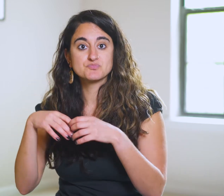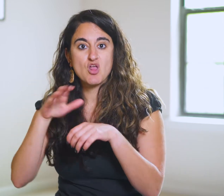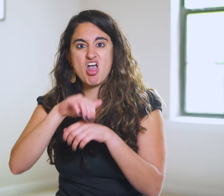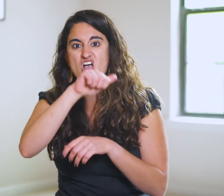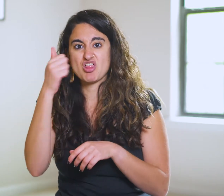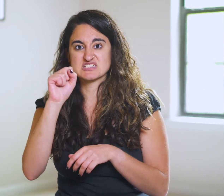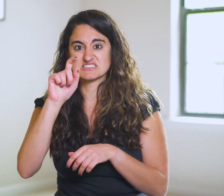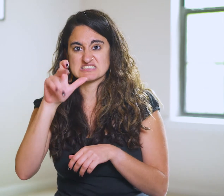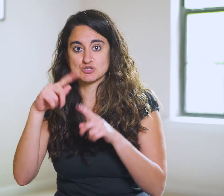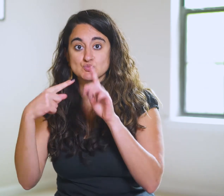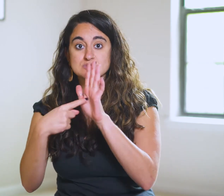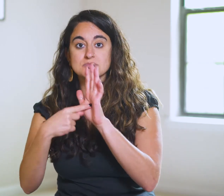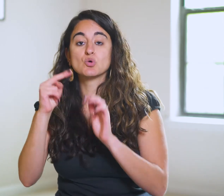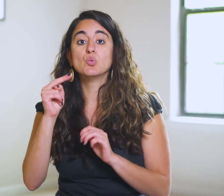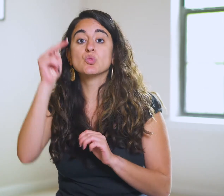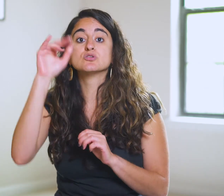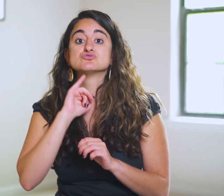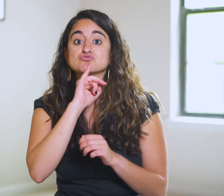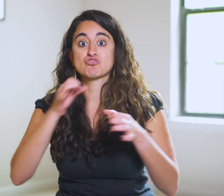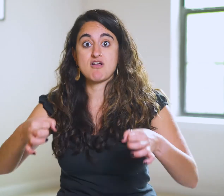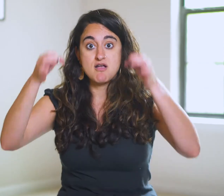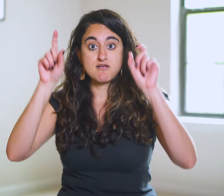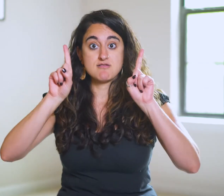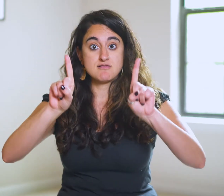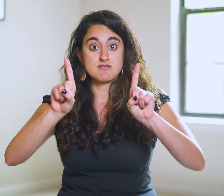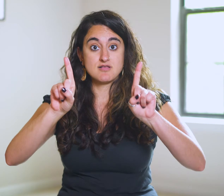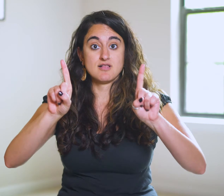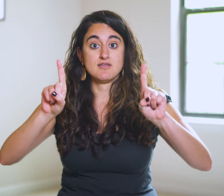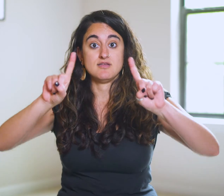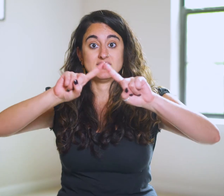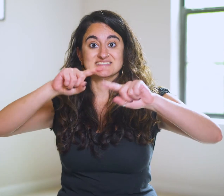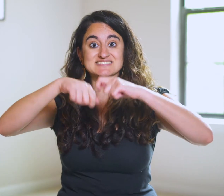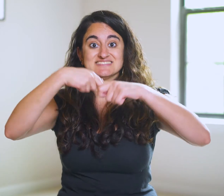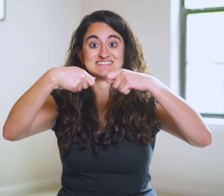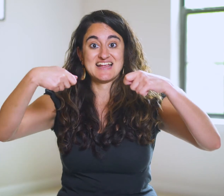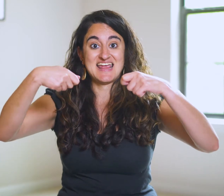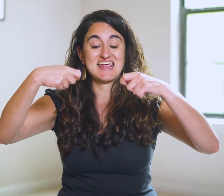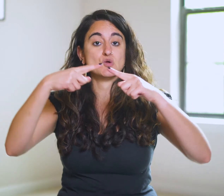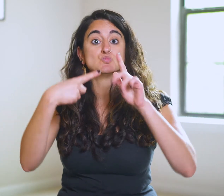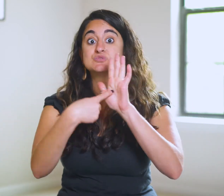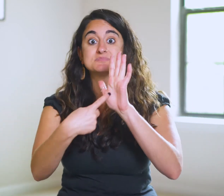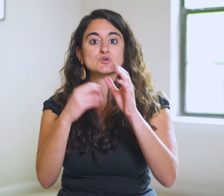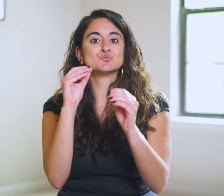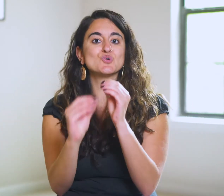on another stick to represent Northern Israel. Then tie the sticks together to represent the restoration